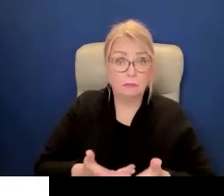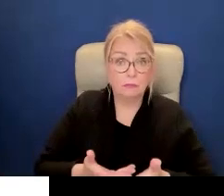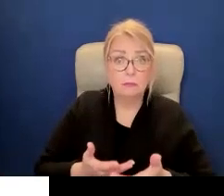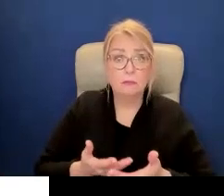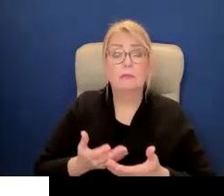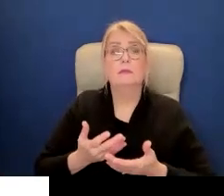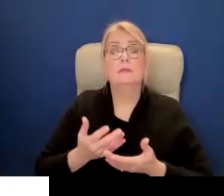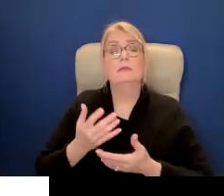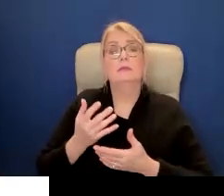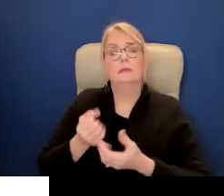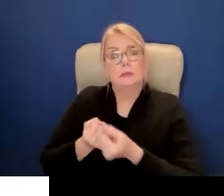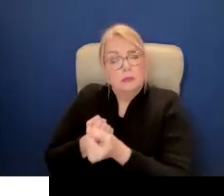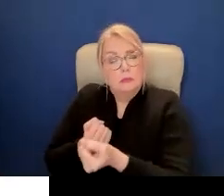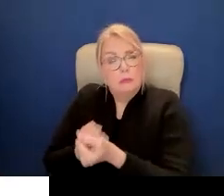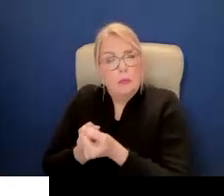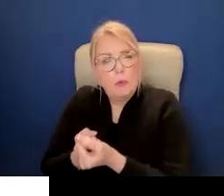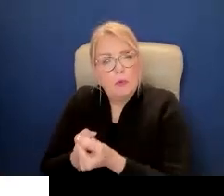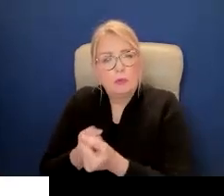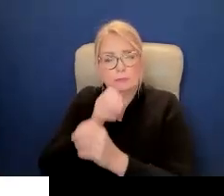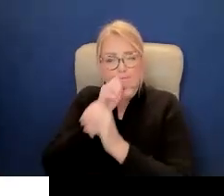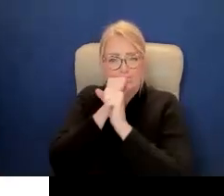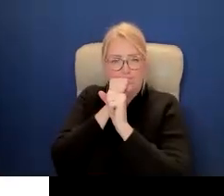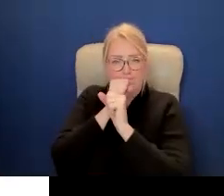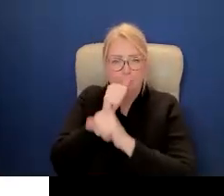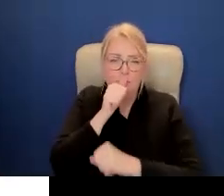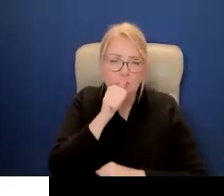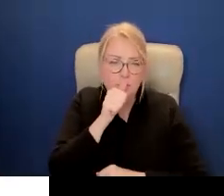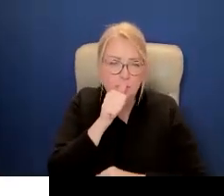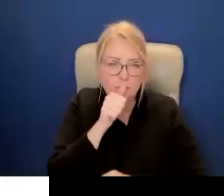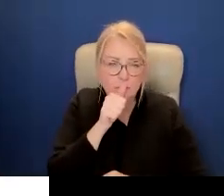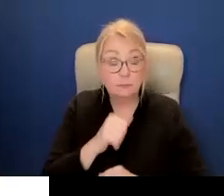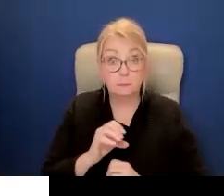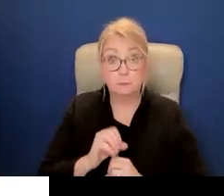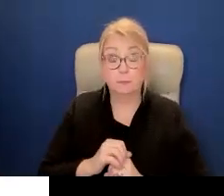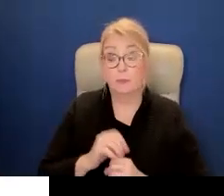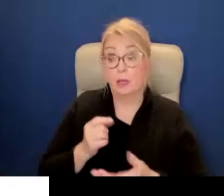Let's keep that confidentiality. Let's also show them our support by,